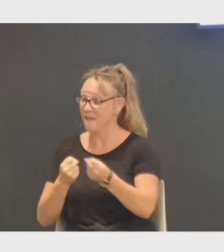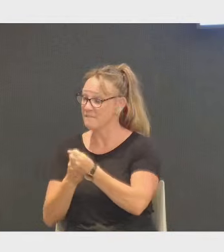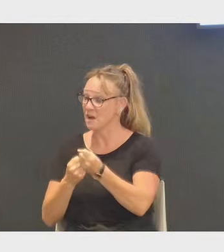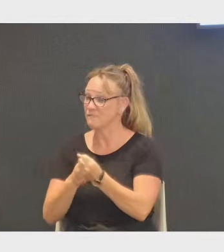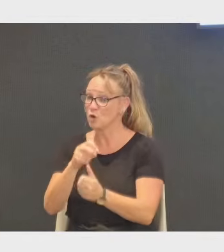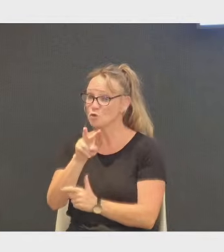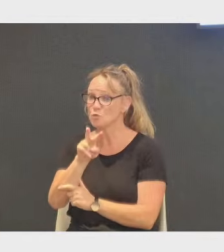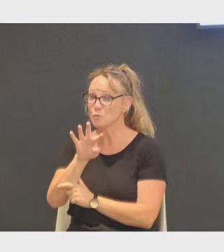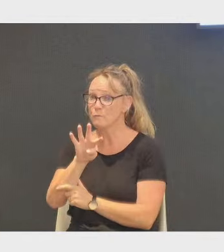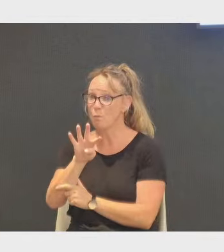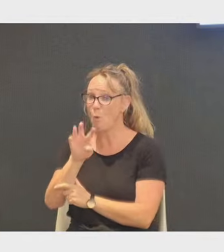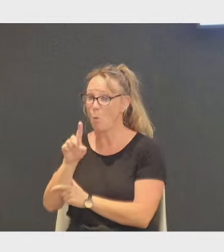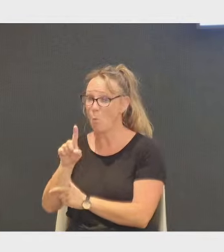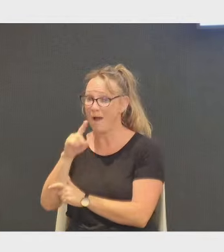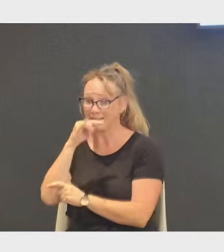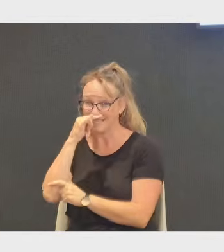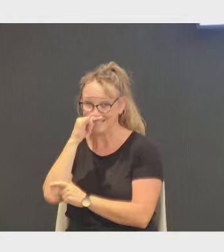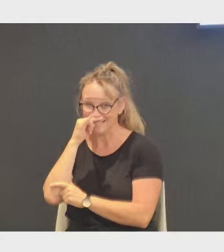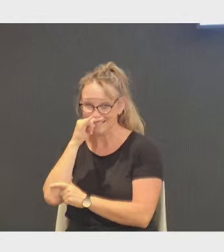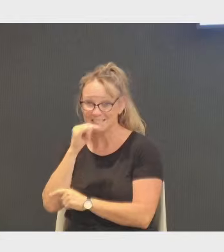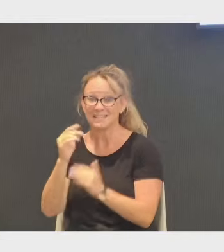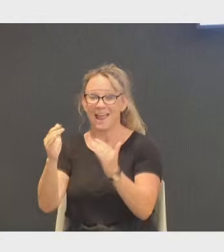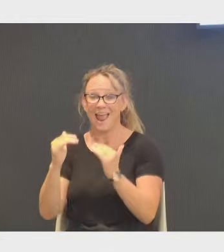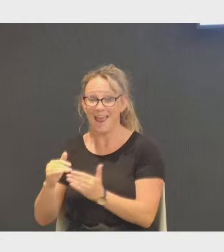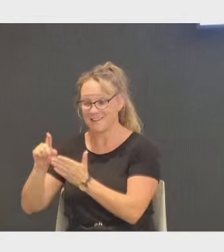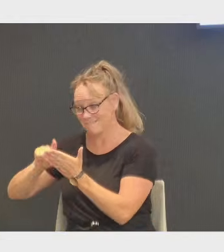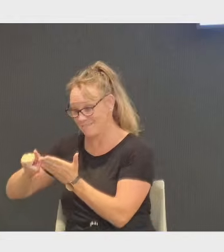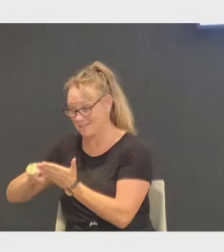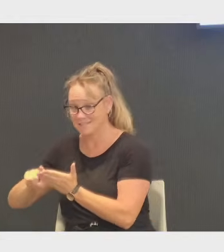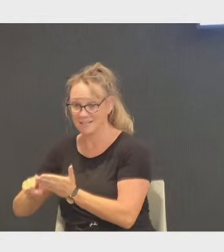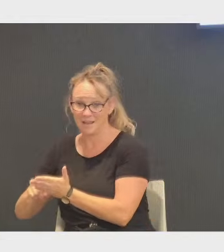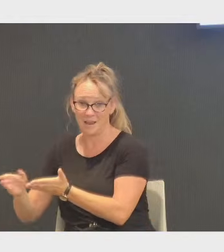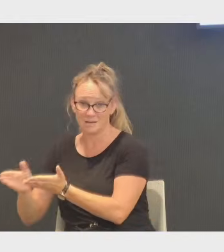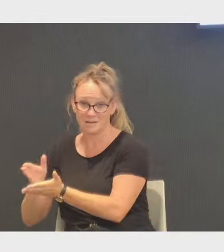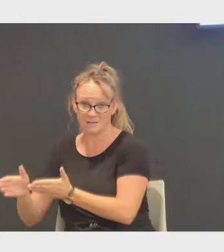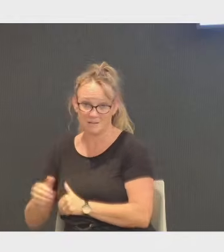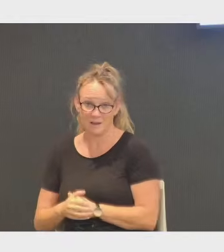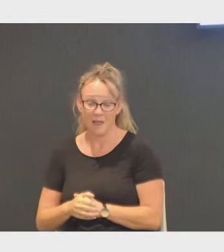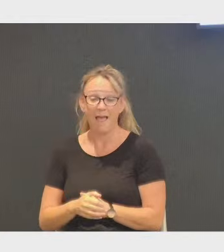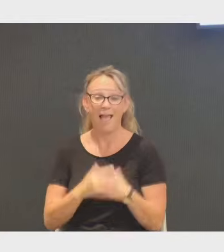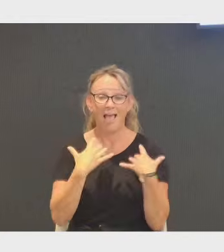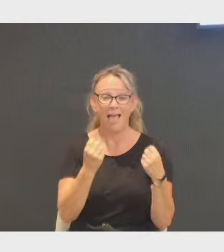services for those. It's important to note that healthcare and behavioral health services for kids